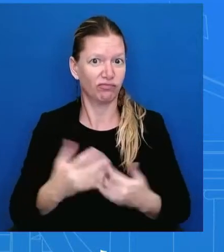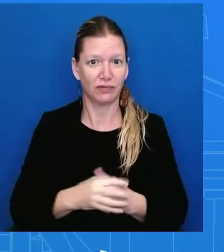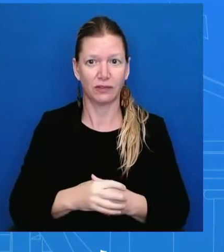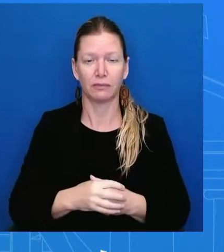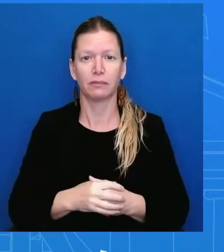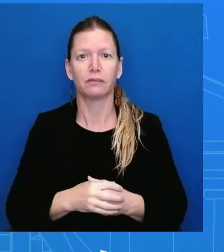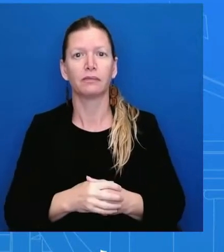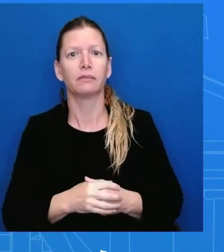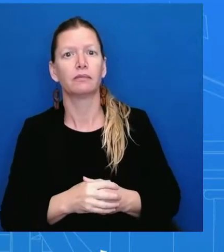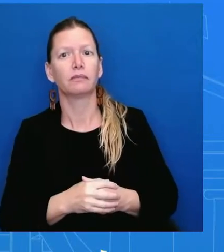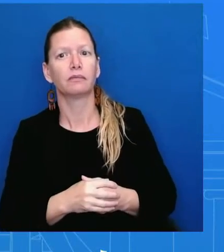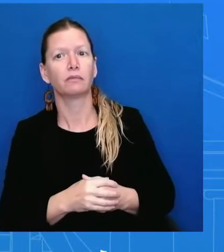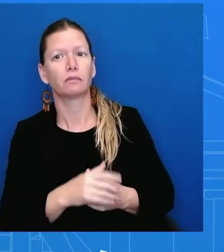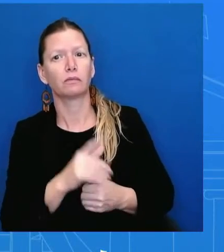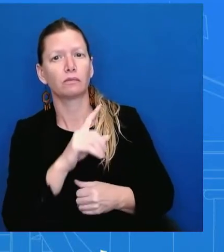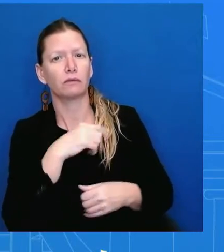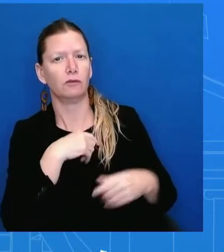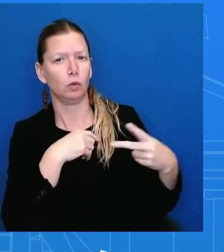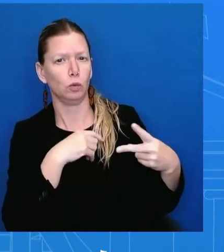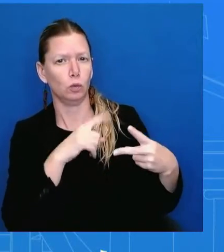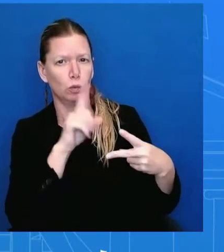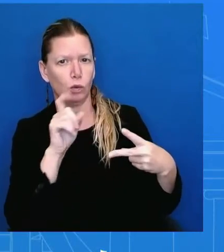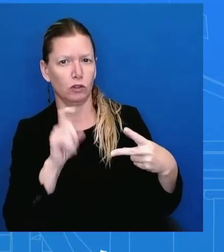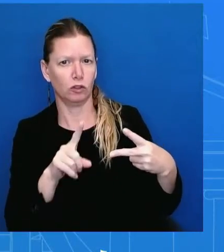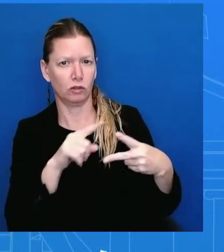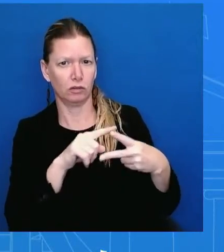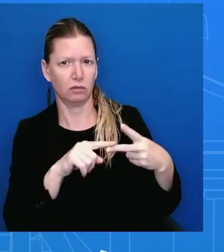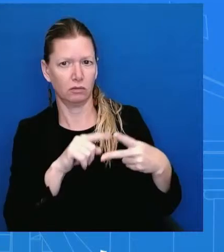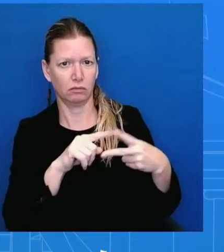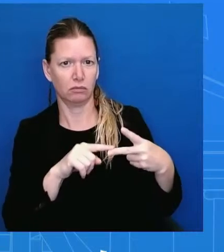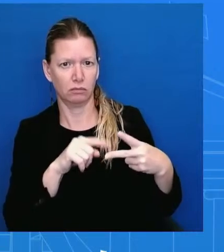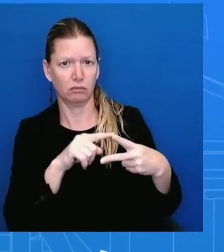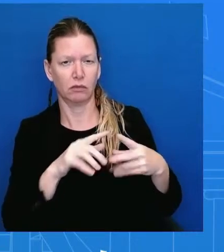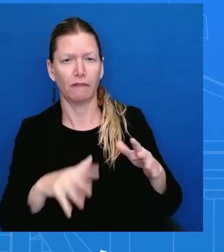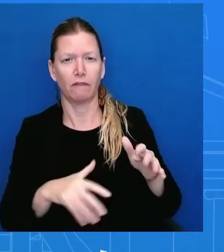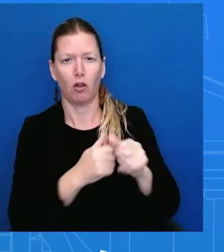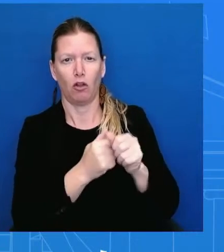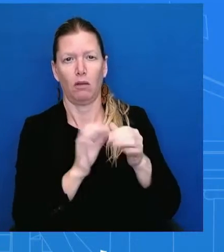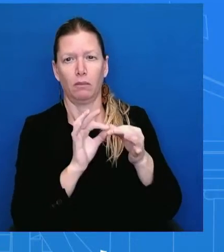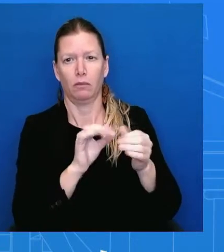The Press: One, a follow-up on Dr. Cannard. And that is -- Ms. Jean-Pierre: Yeah. The Press: -- can you explain what the role of Megan Nasworthy is?